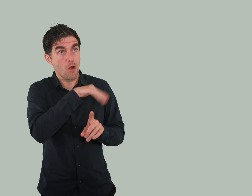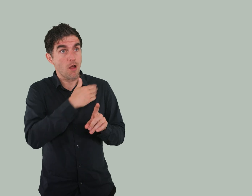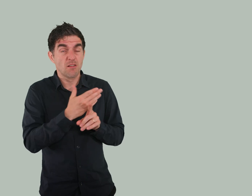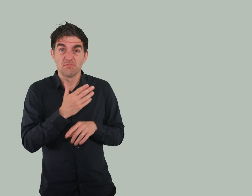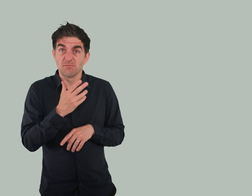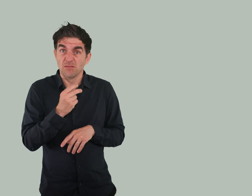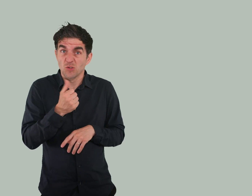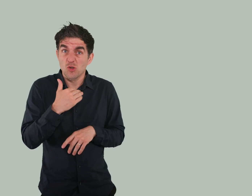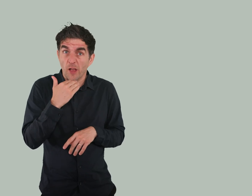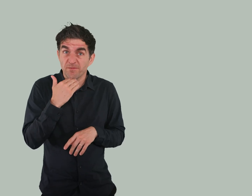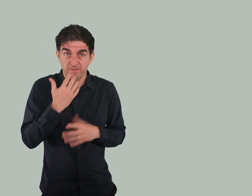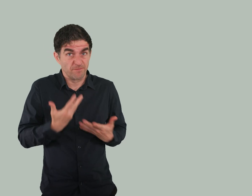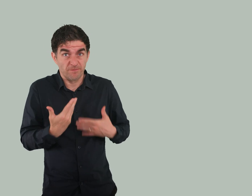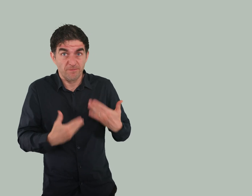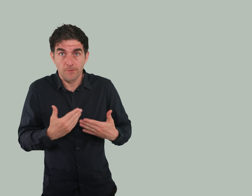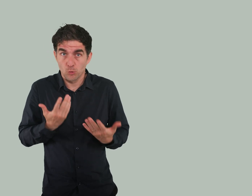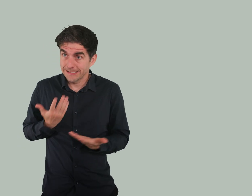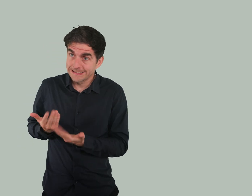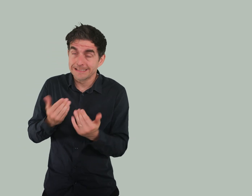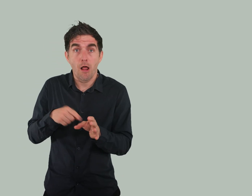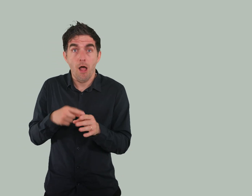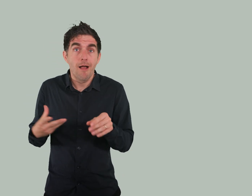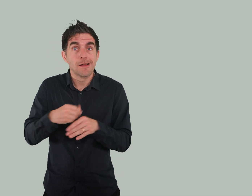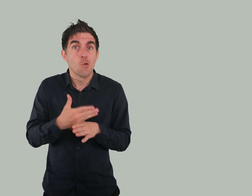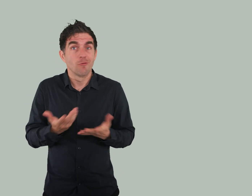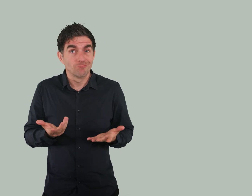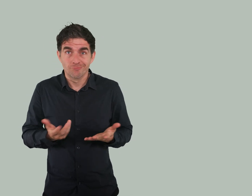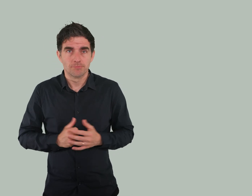doing enough of the work of bringing young people in.